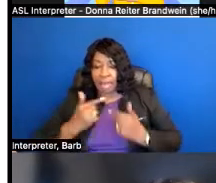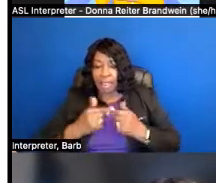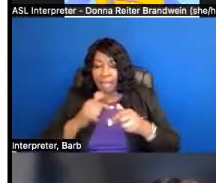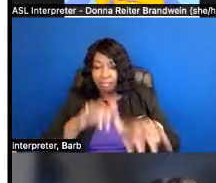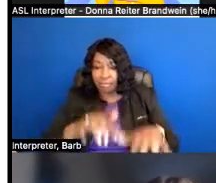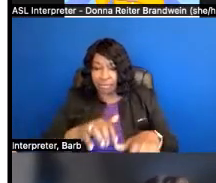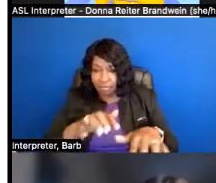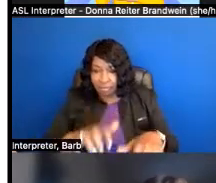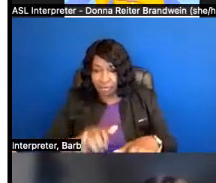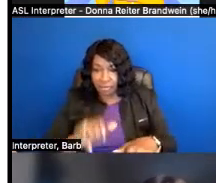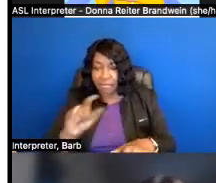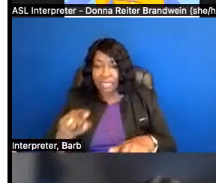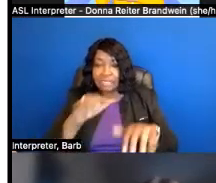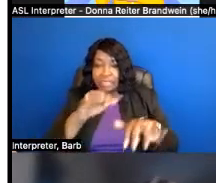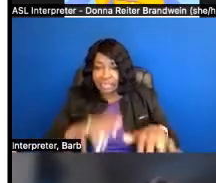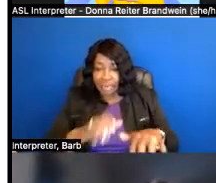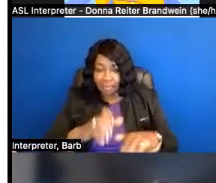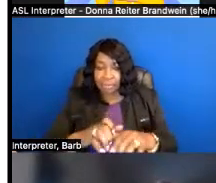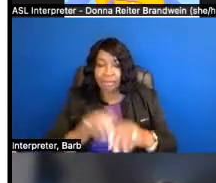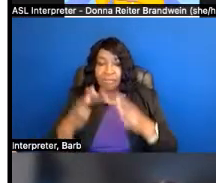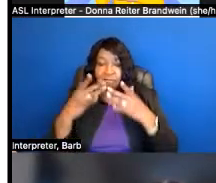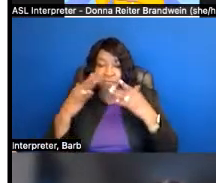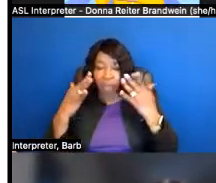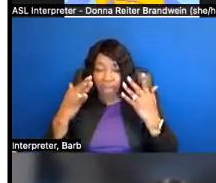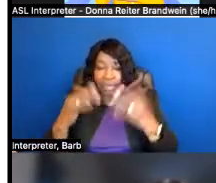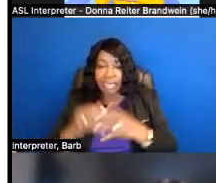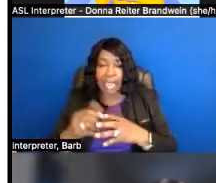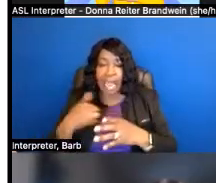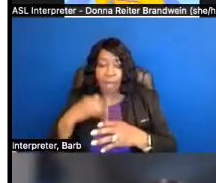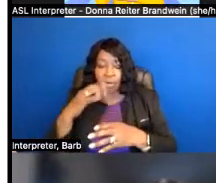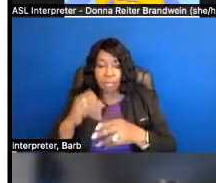I will be mindful of my rate of speaking. They're numbered.